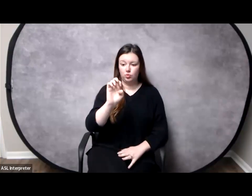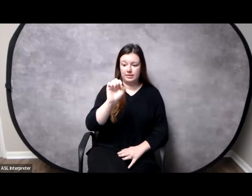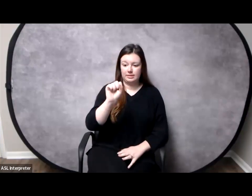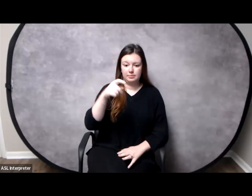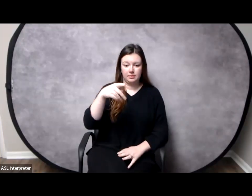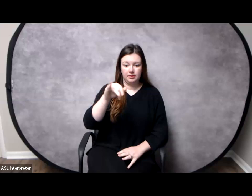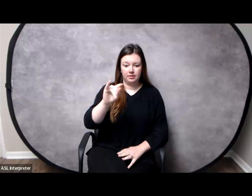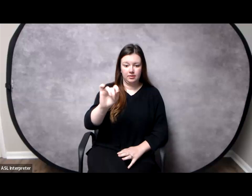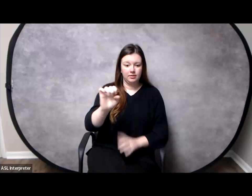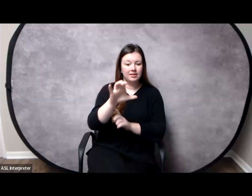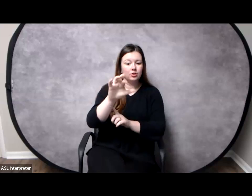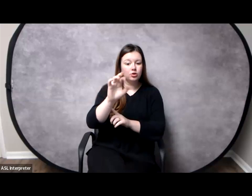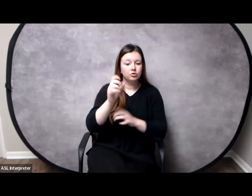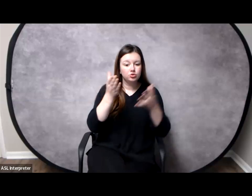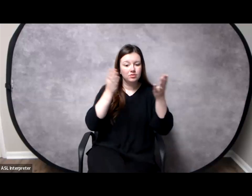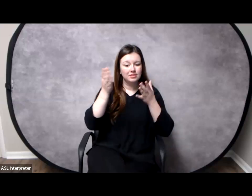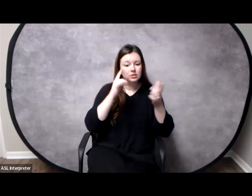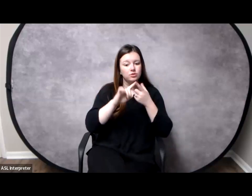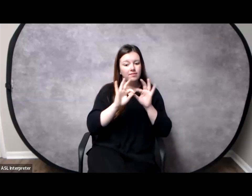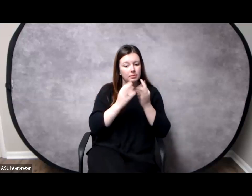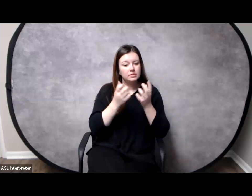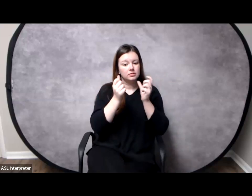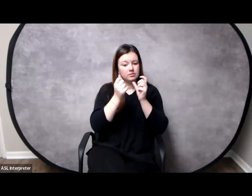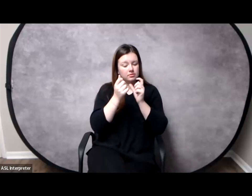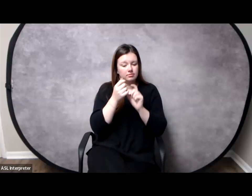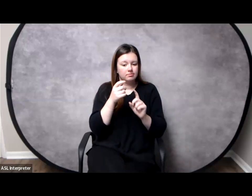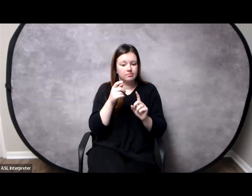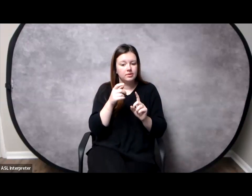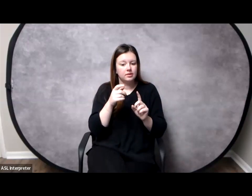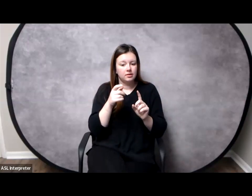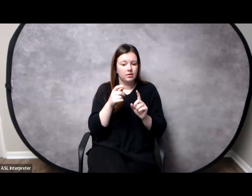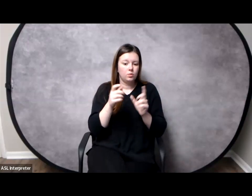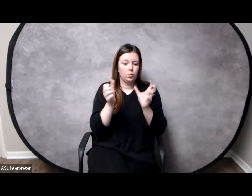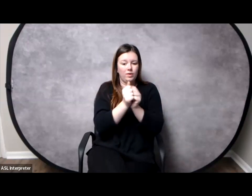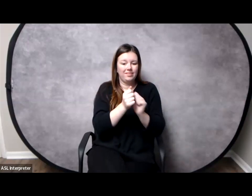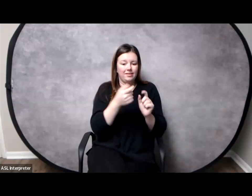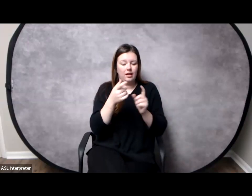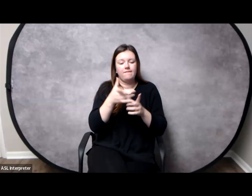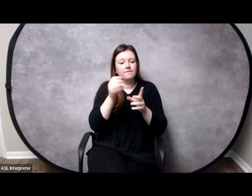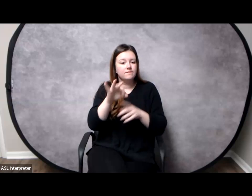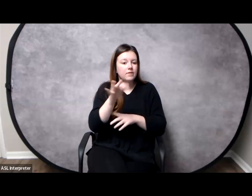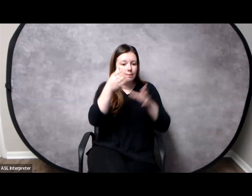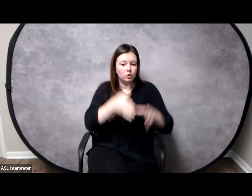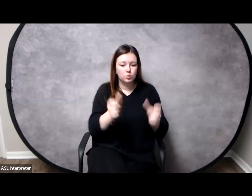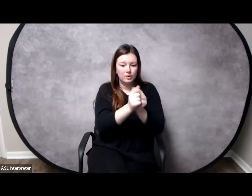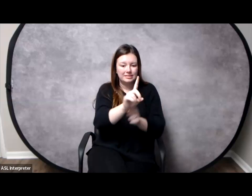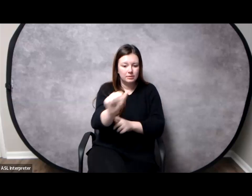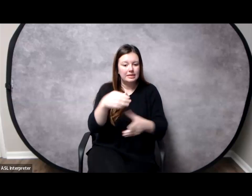with a disability in a nursing home but doesn't provide services -- respite services for families